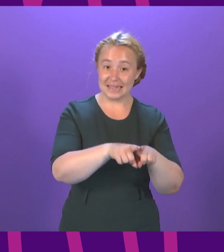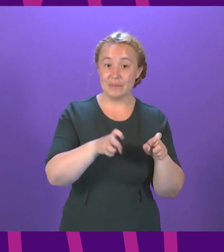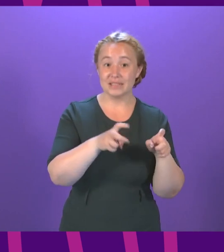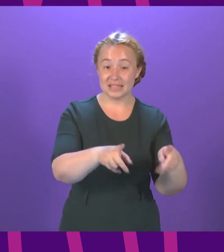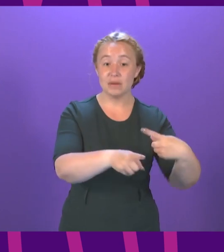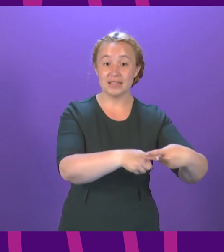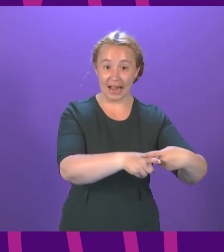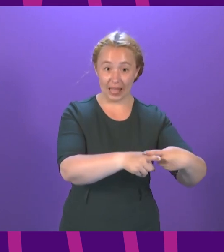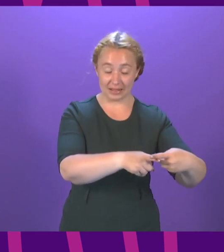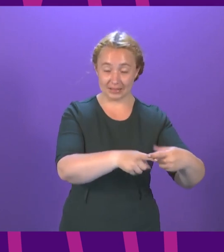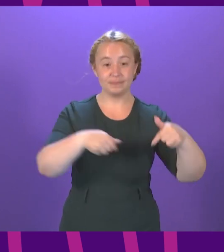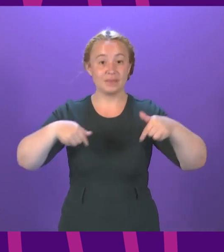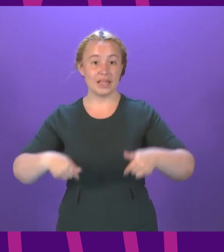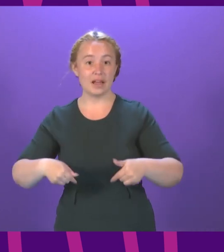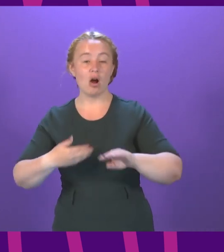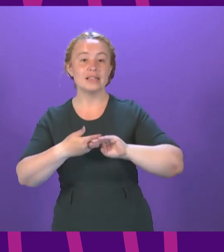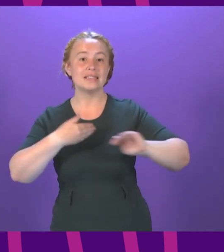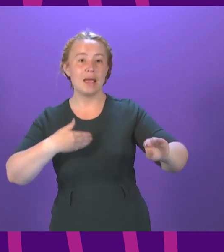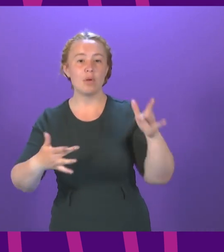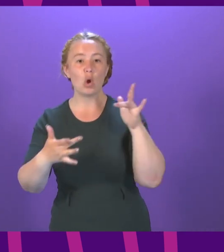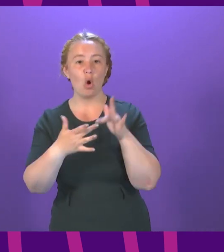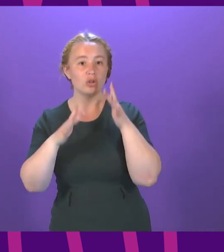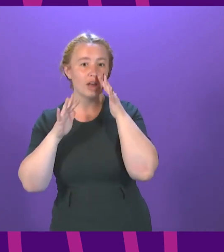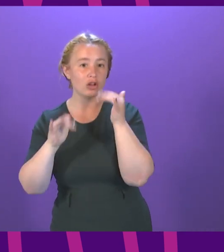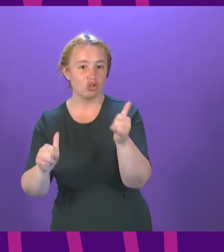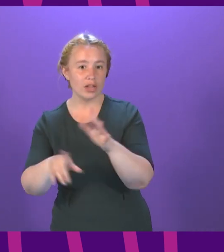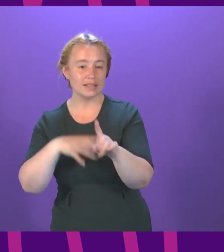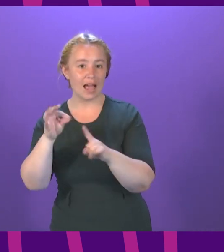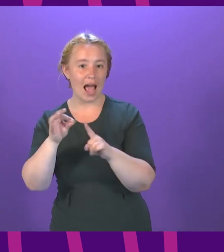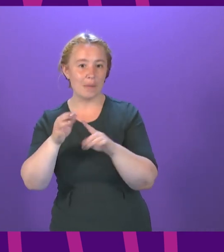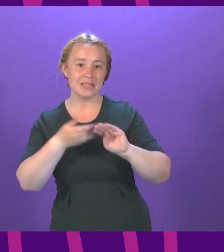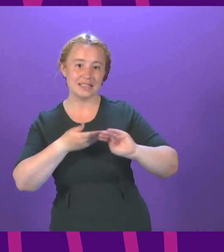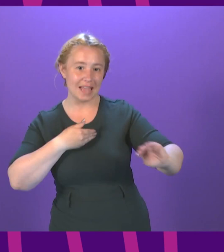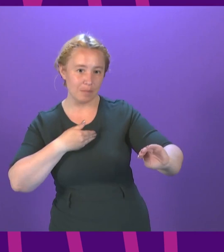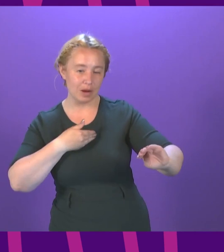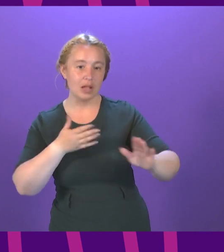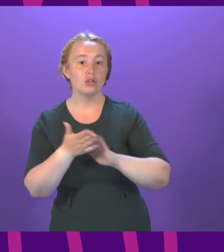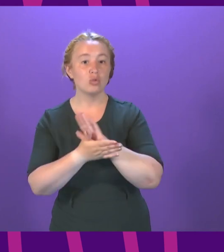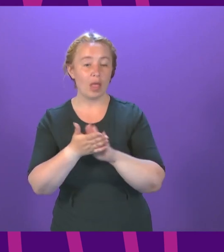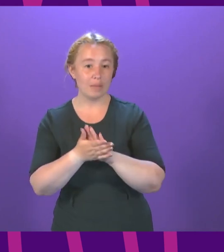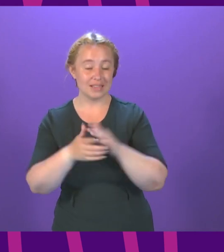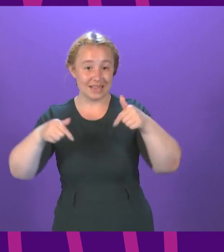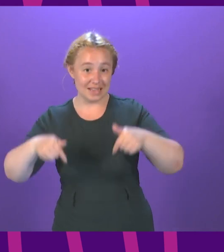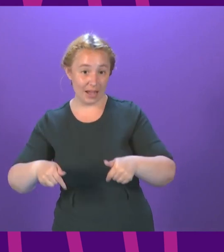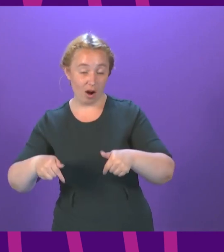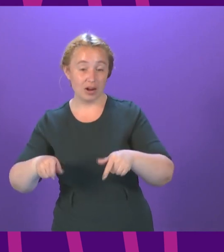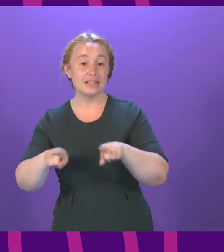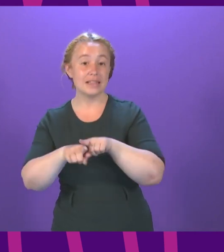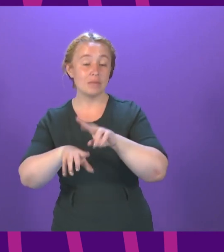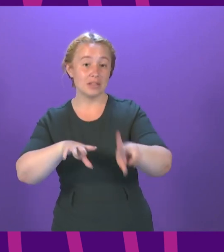has a separate contact tracing app, like Northern Ireland, we are developing a different digital